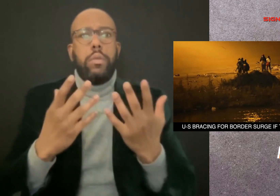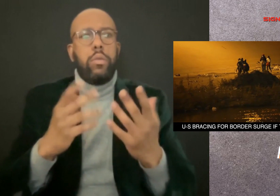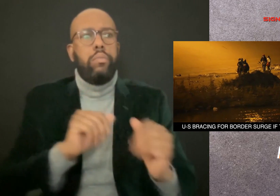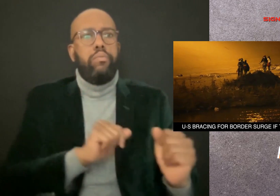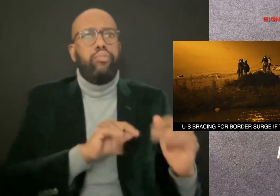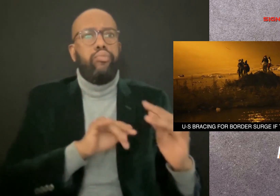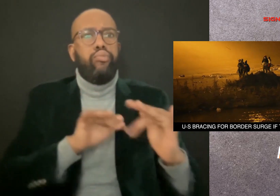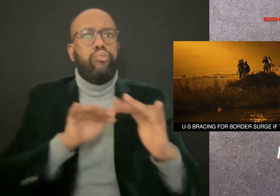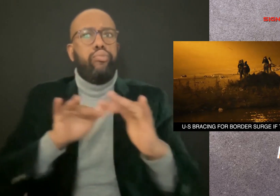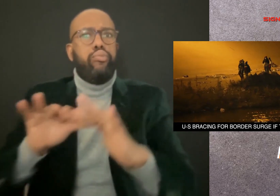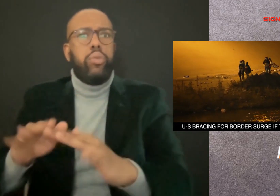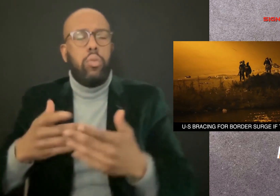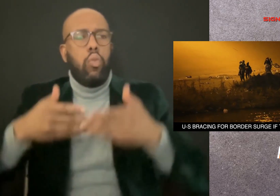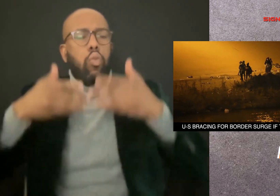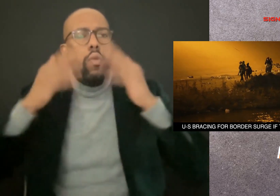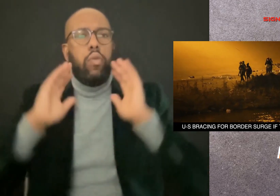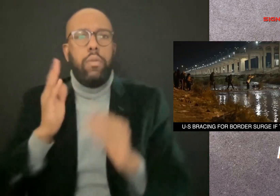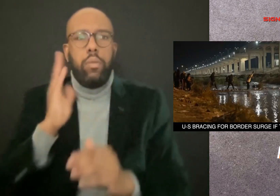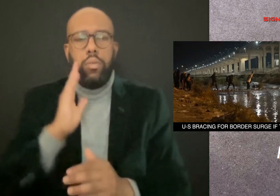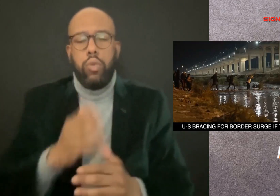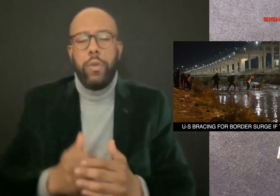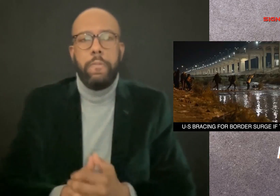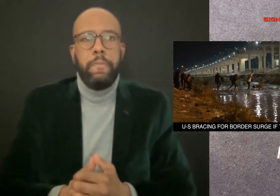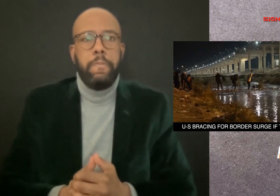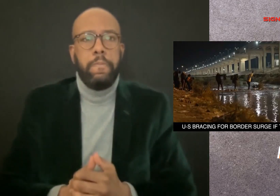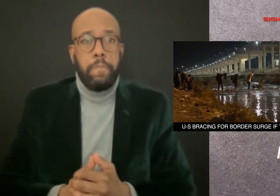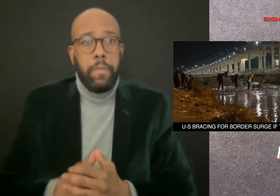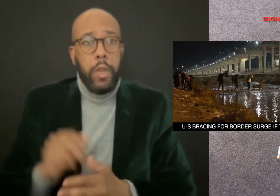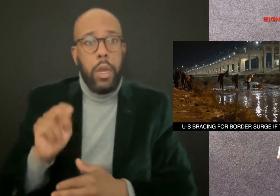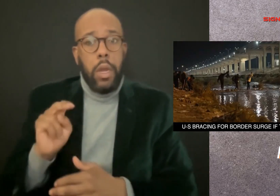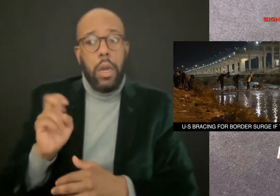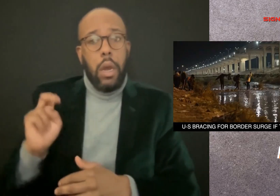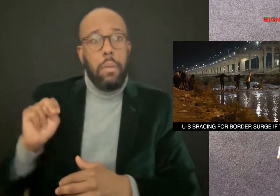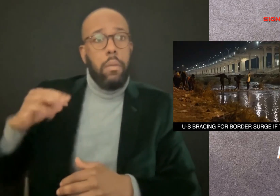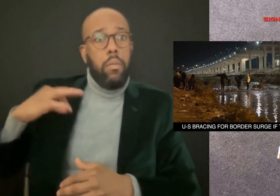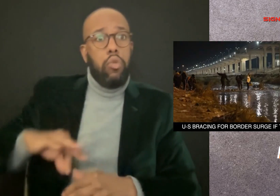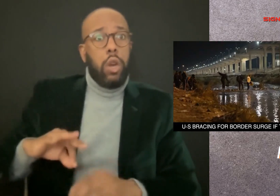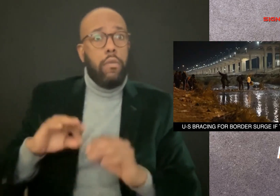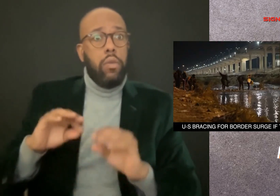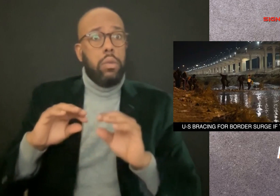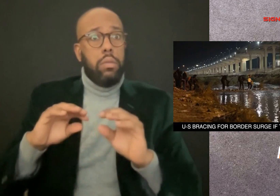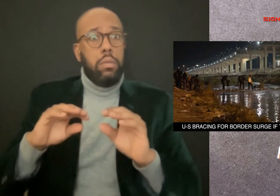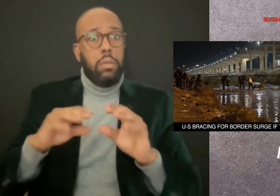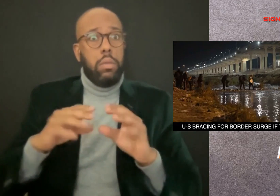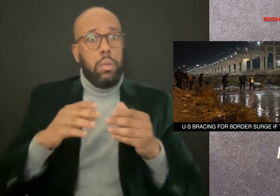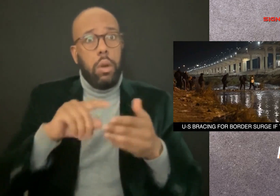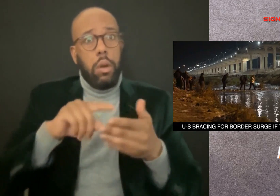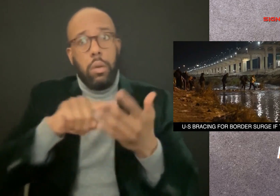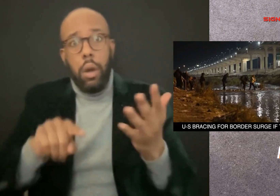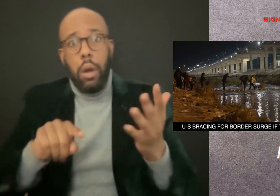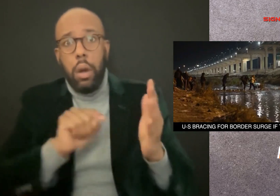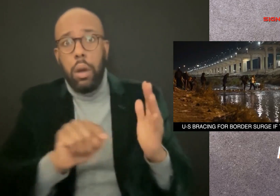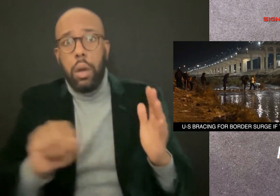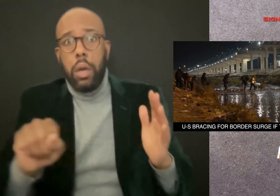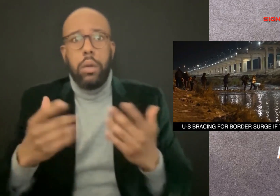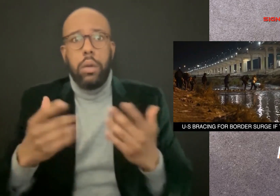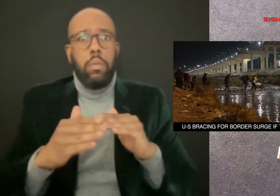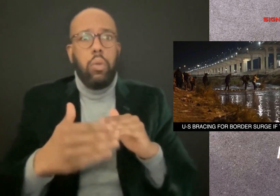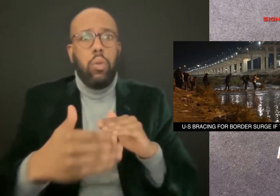communities are bracing for a surge in migrant arrivals nonprofits along the border of Mexico